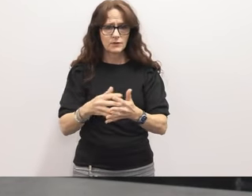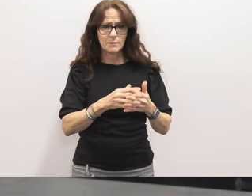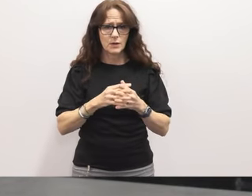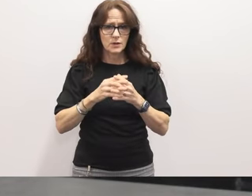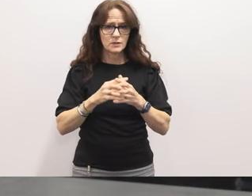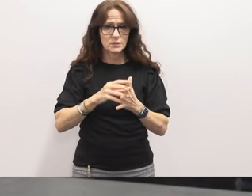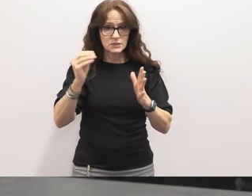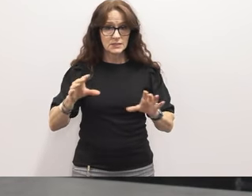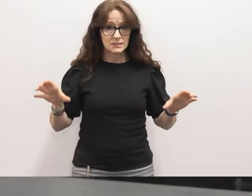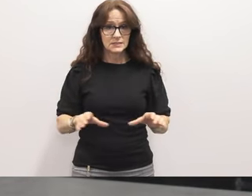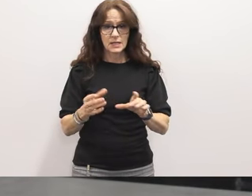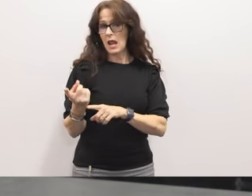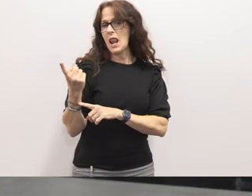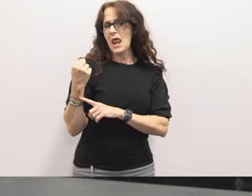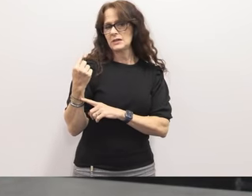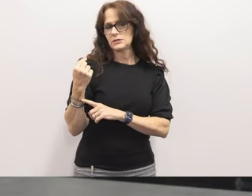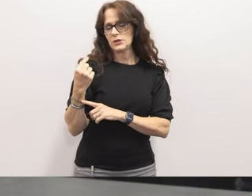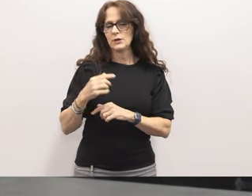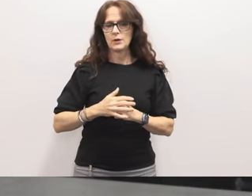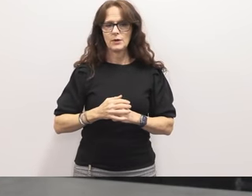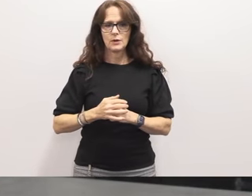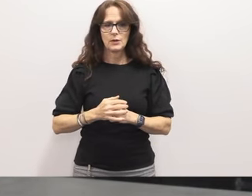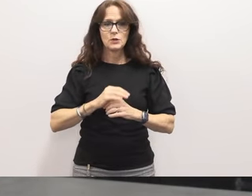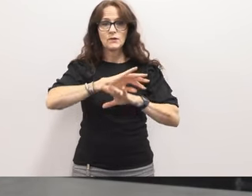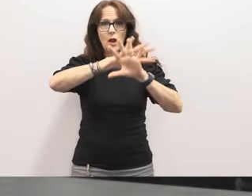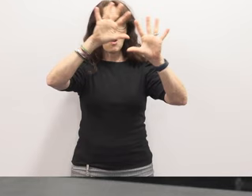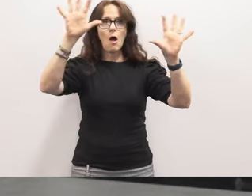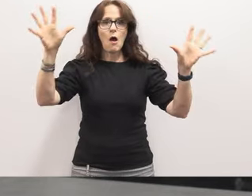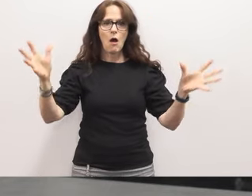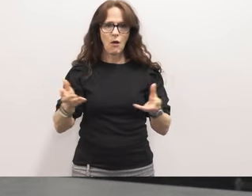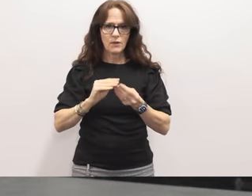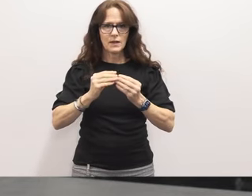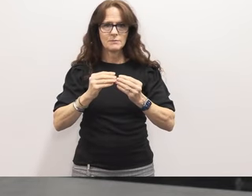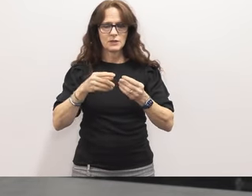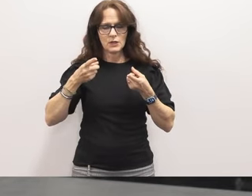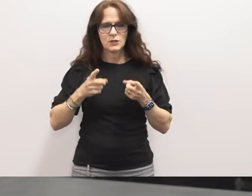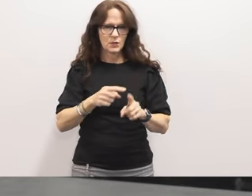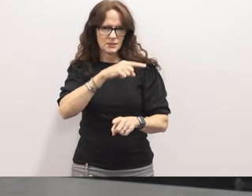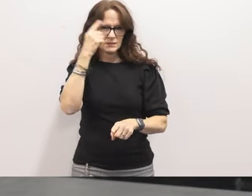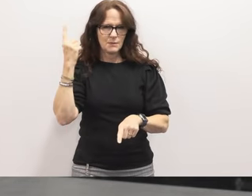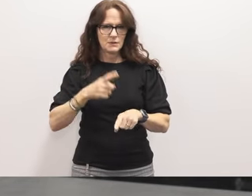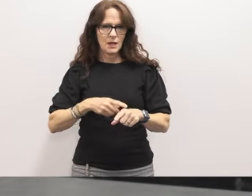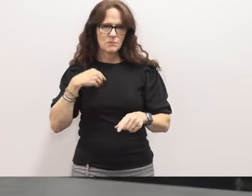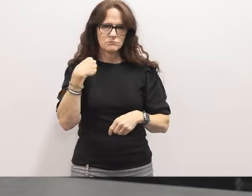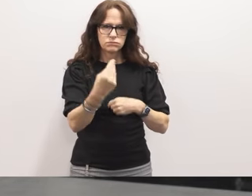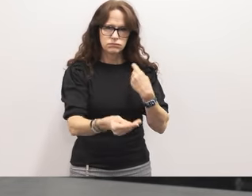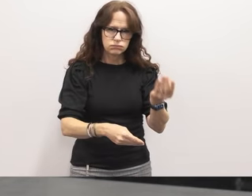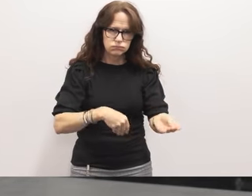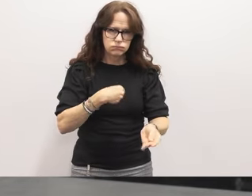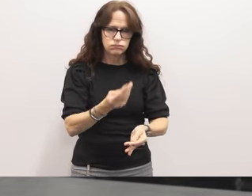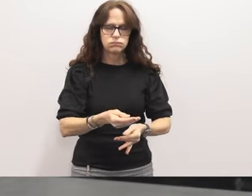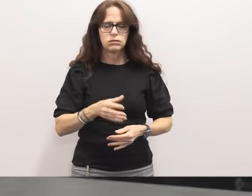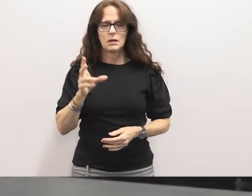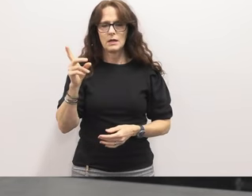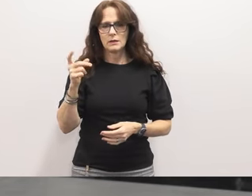You all received the kind of totality of data over the summer as part of the work with Dr. Baker and her evaluation process.